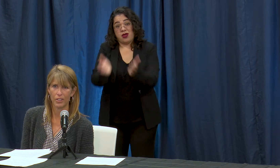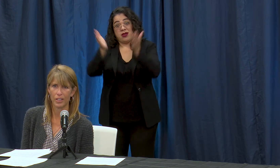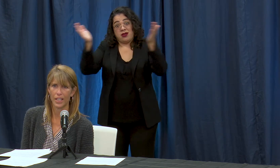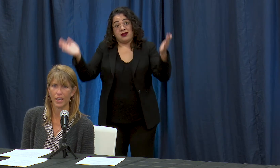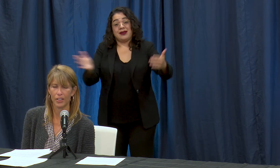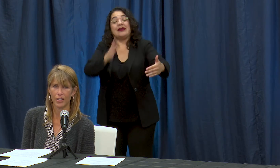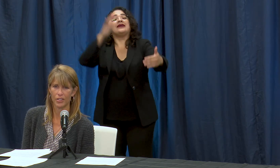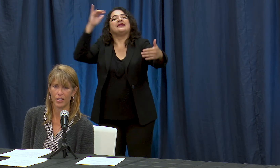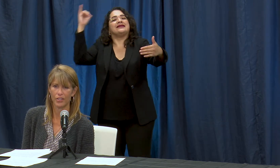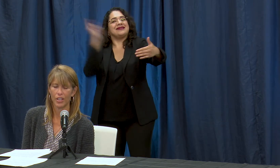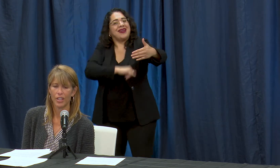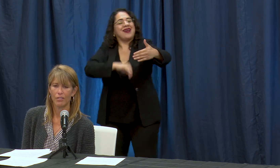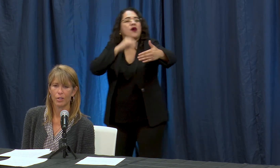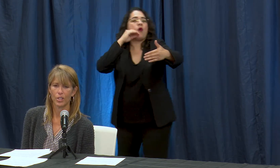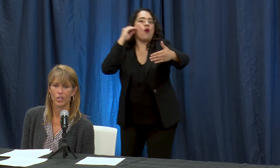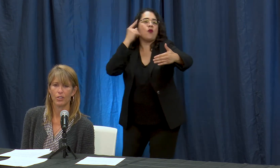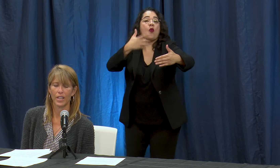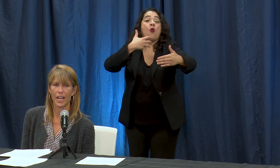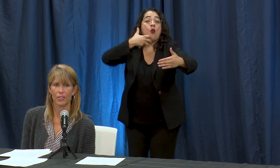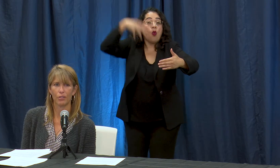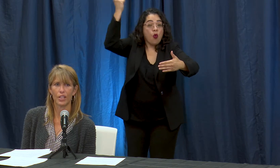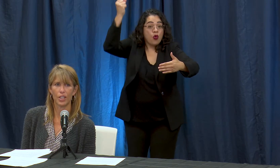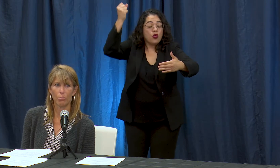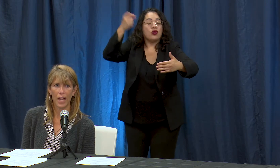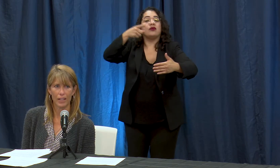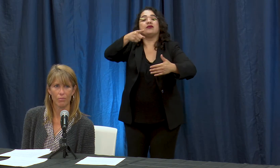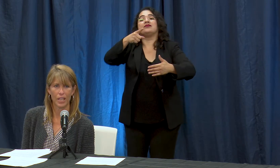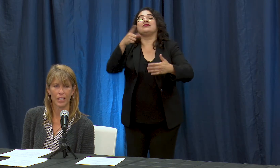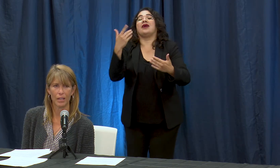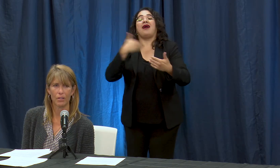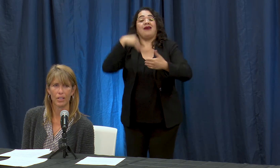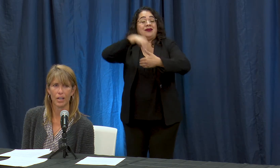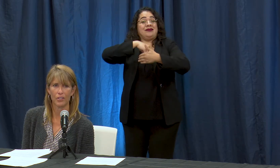underlying health conditions for which COVID has greater impact and can cause